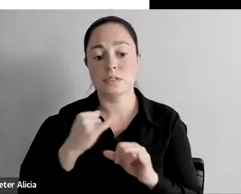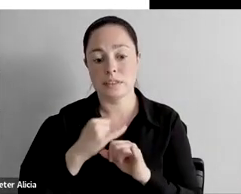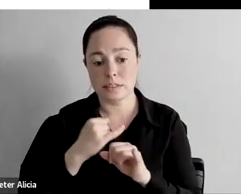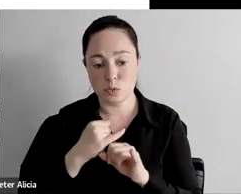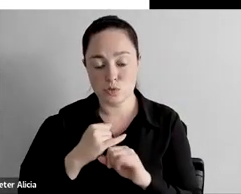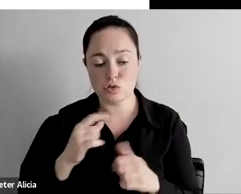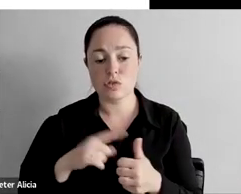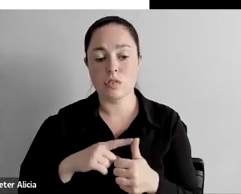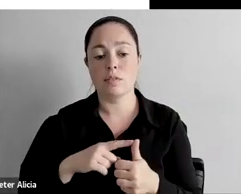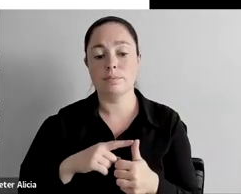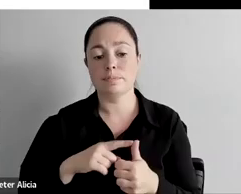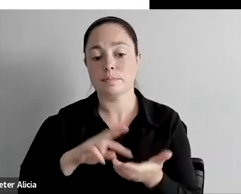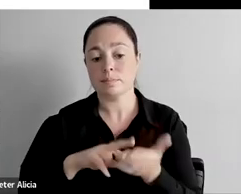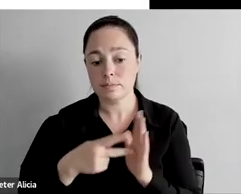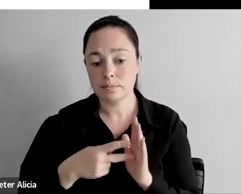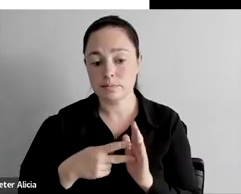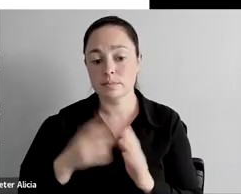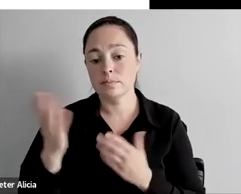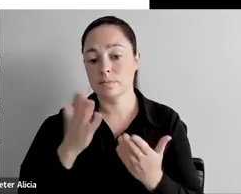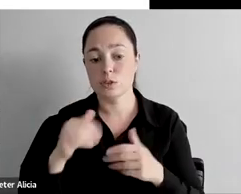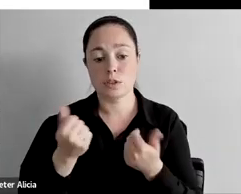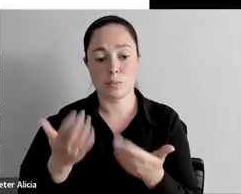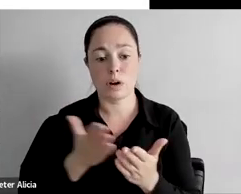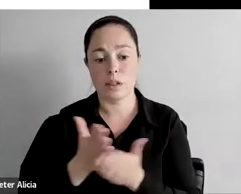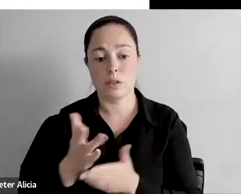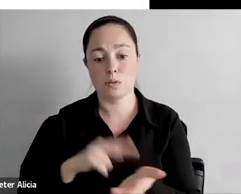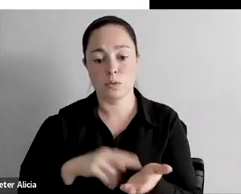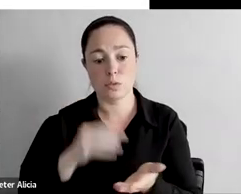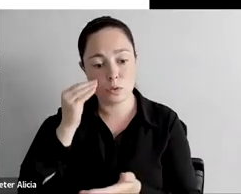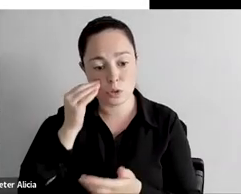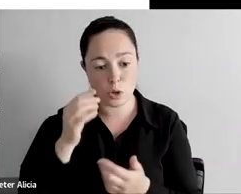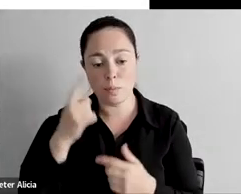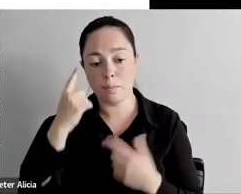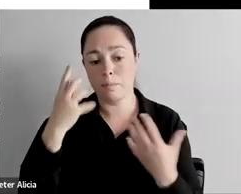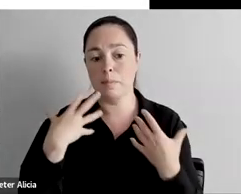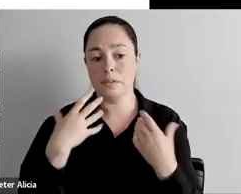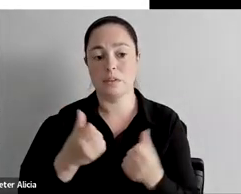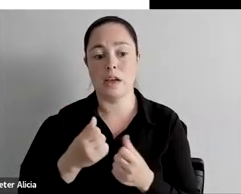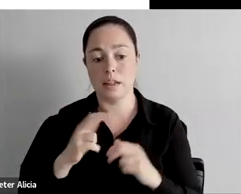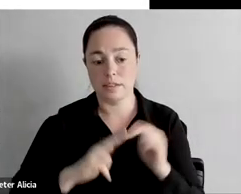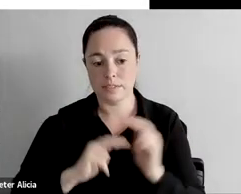which is services provided in nursing homes, mental health facilities, and intermediate care